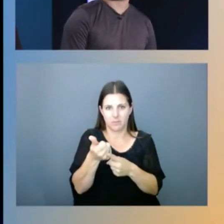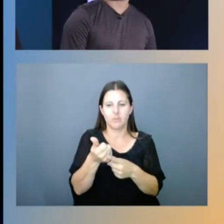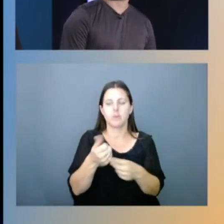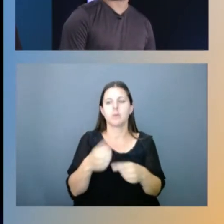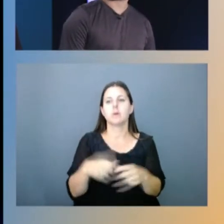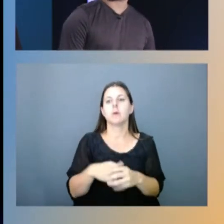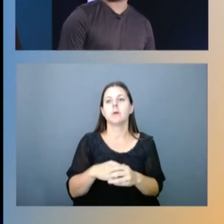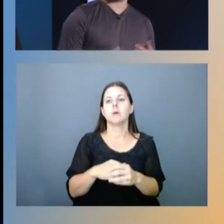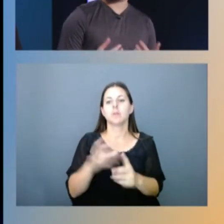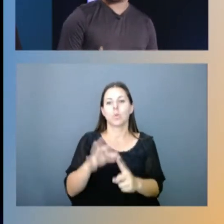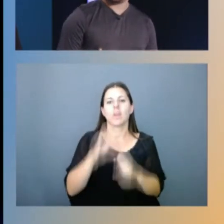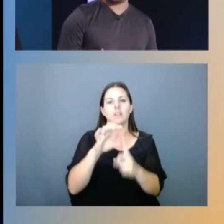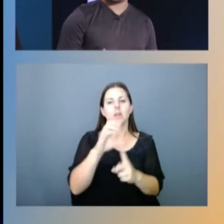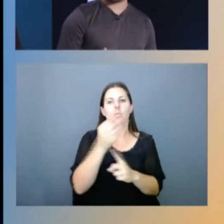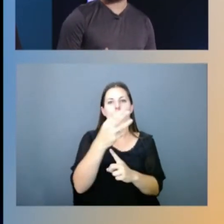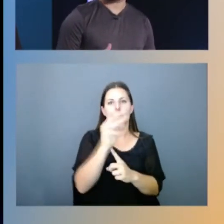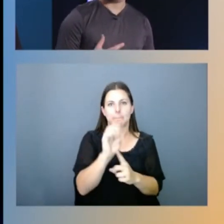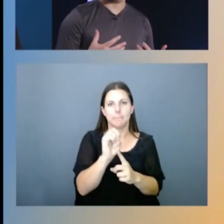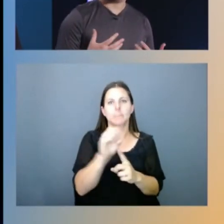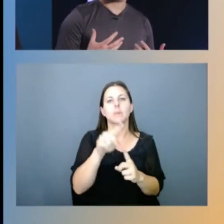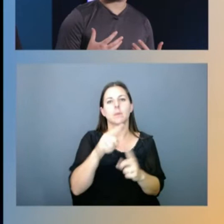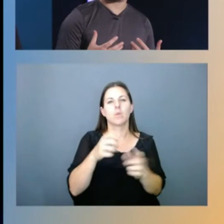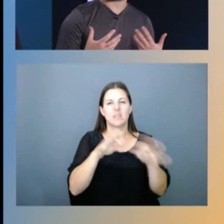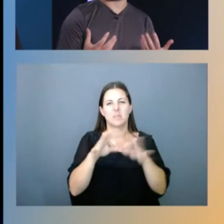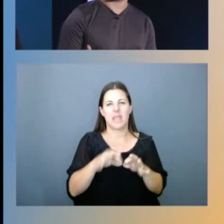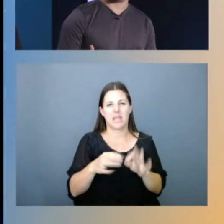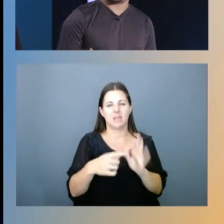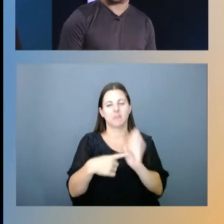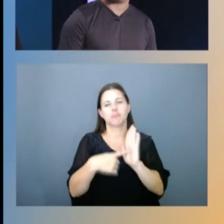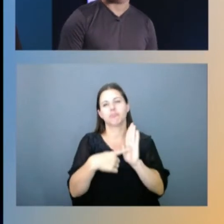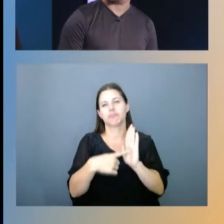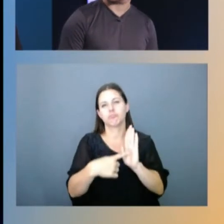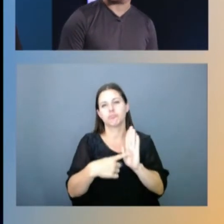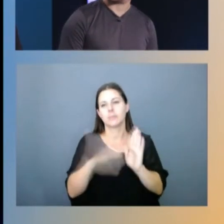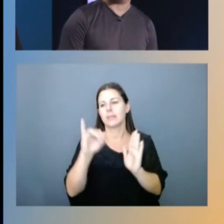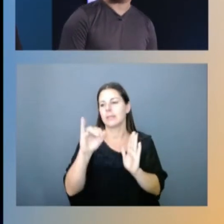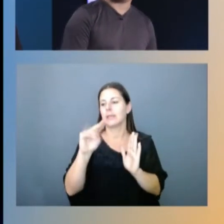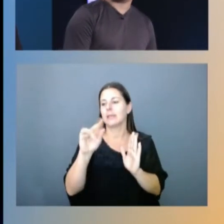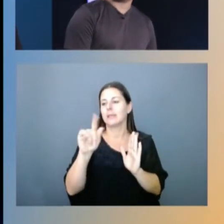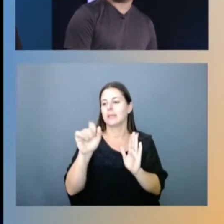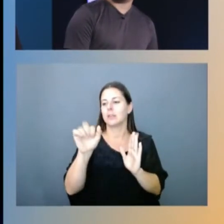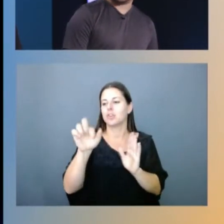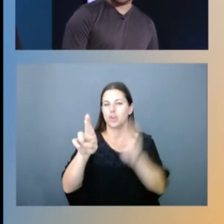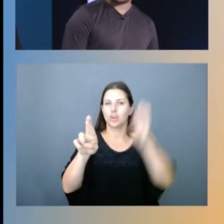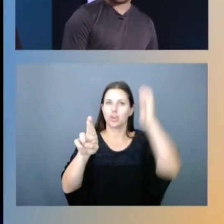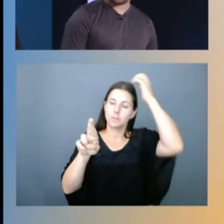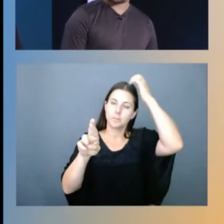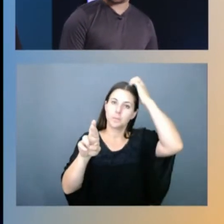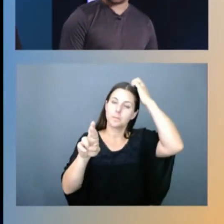And to explain that, let's use integers as an example. [Art] Yeah. - Most hardware platforms